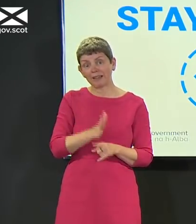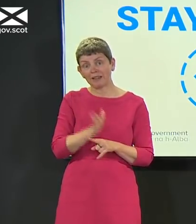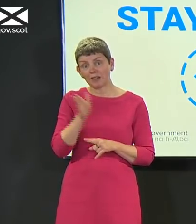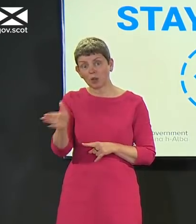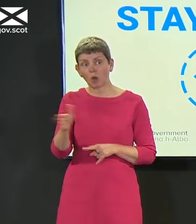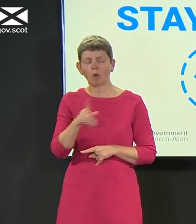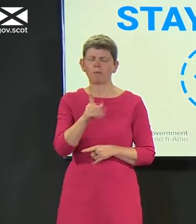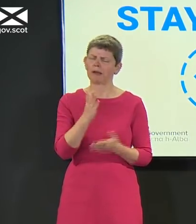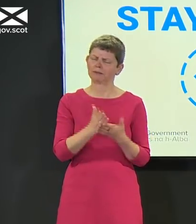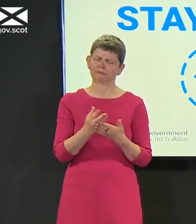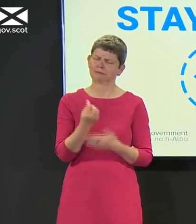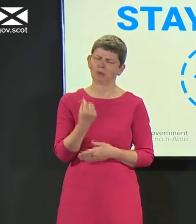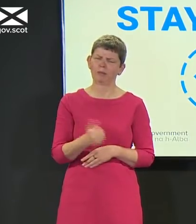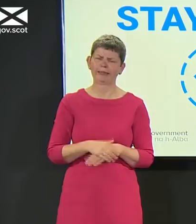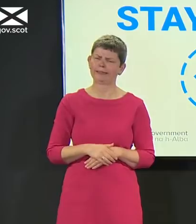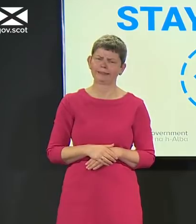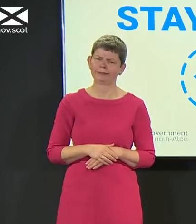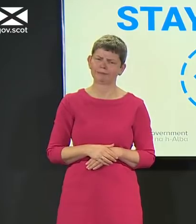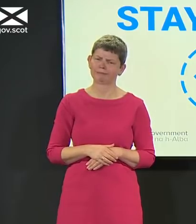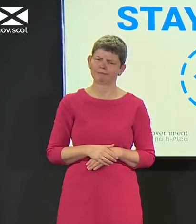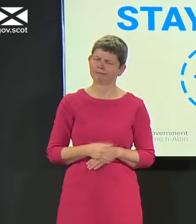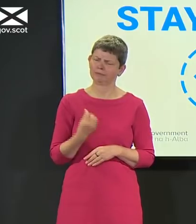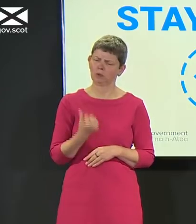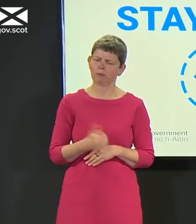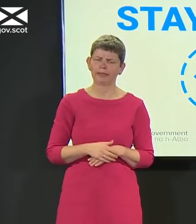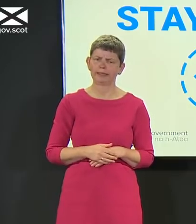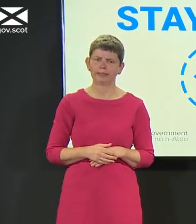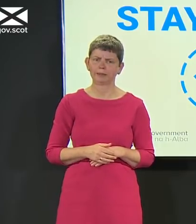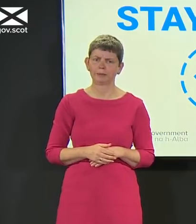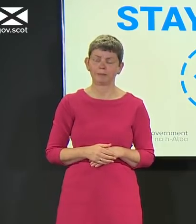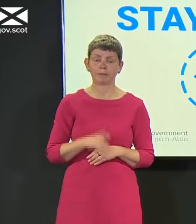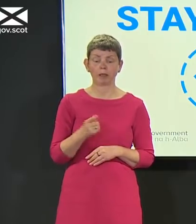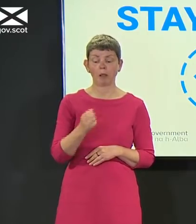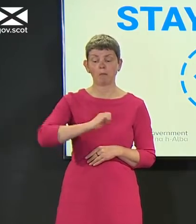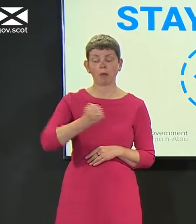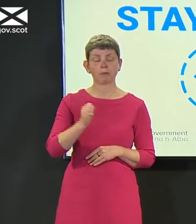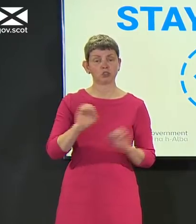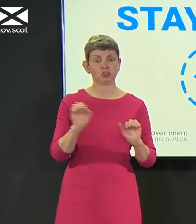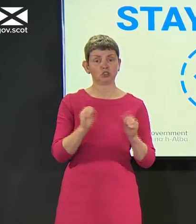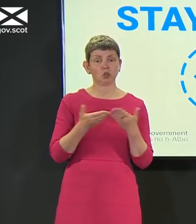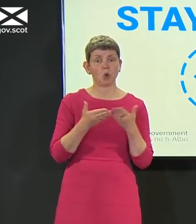and remember while pubs are not yet open in Scotland they will be less than two weeks